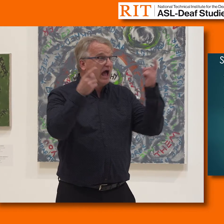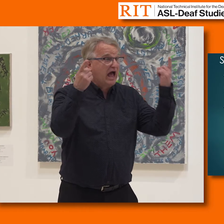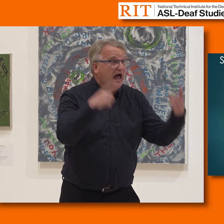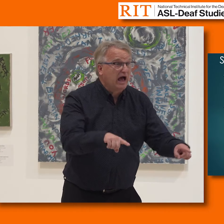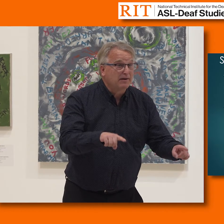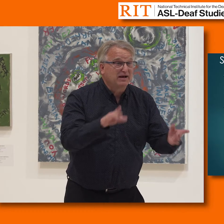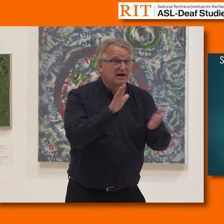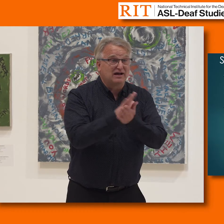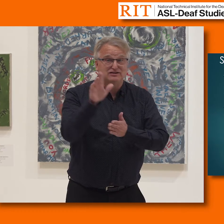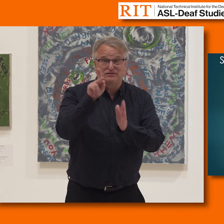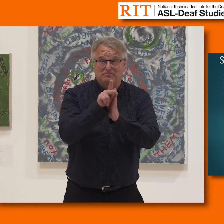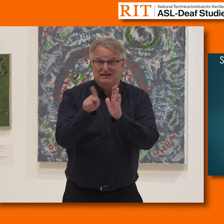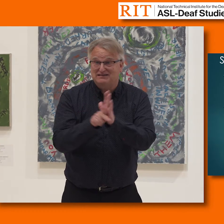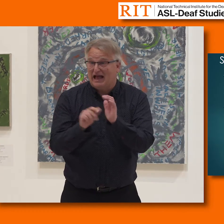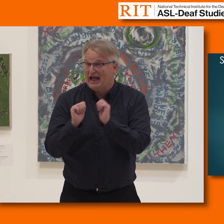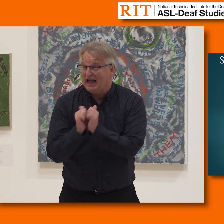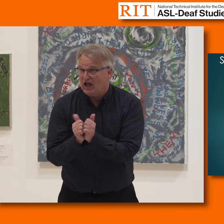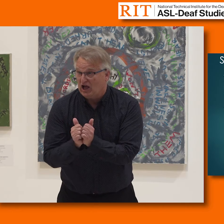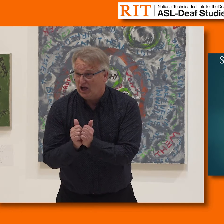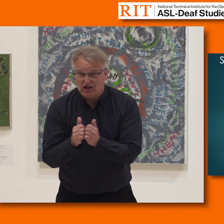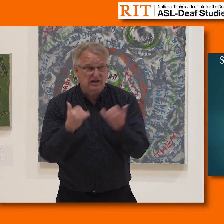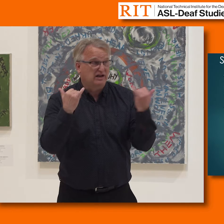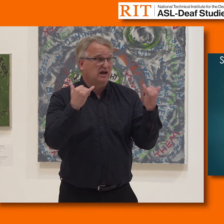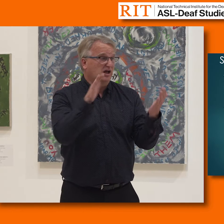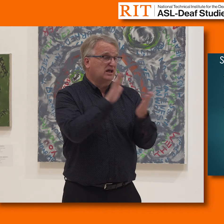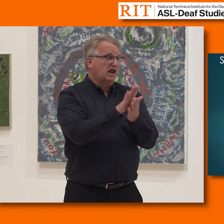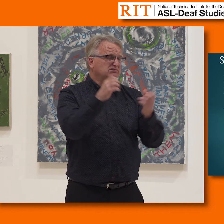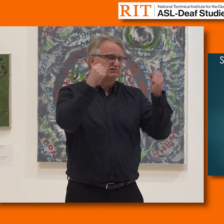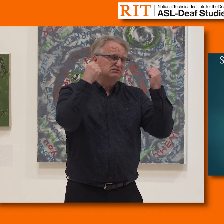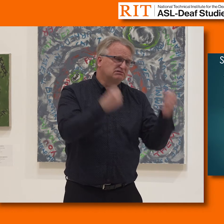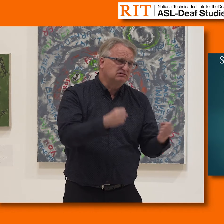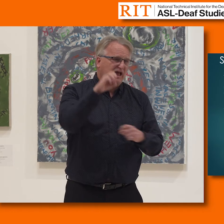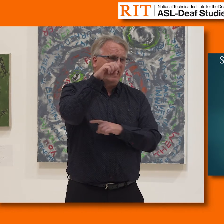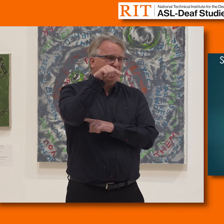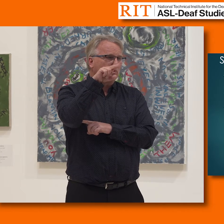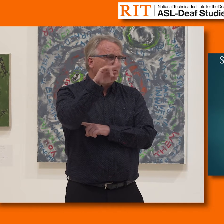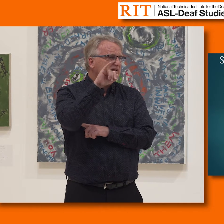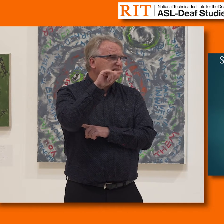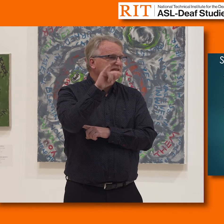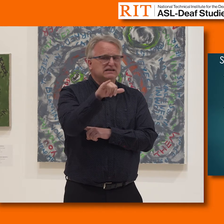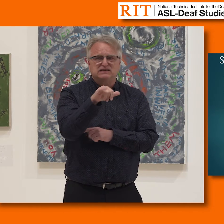not just the Deaf people. Now, an interesting way that that became a college policy